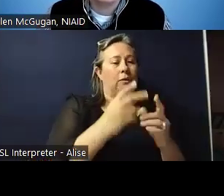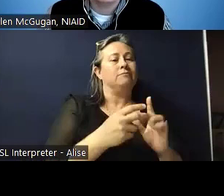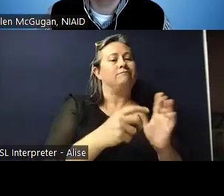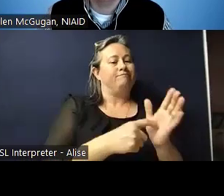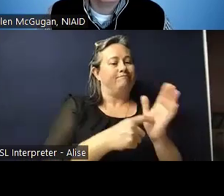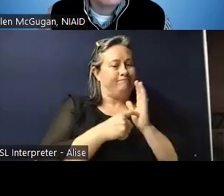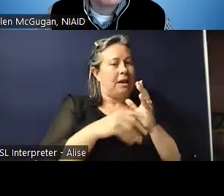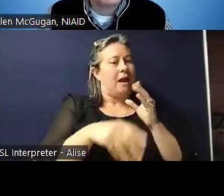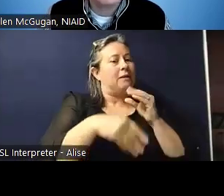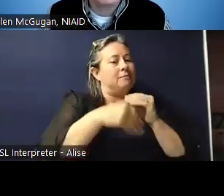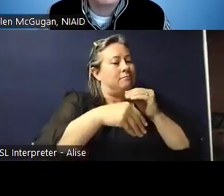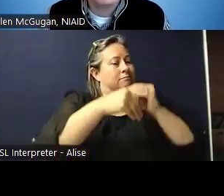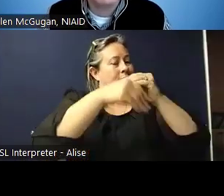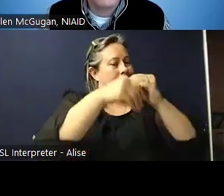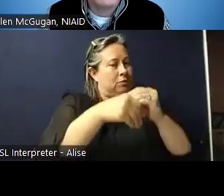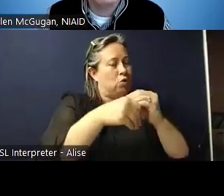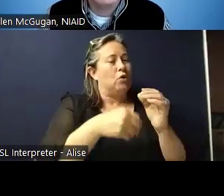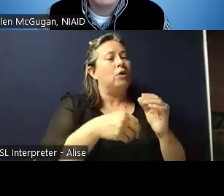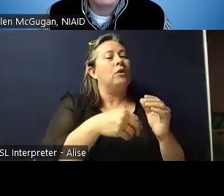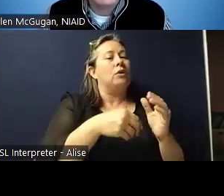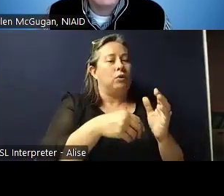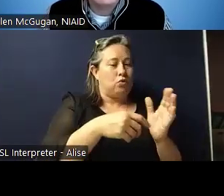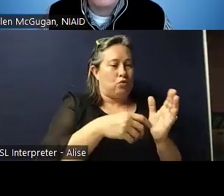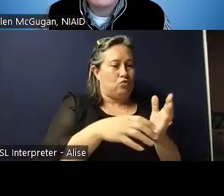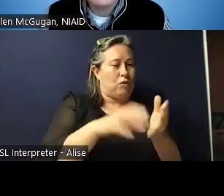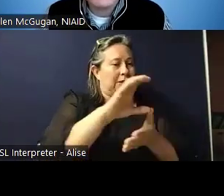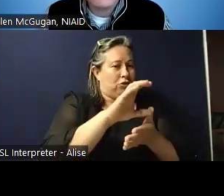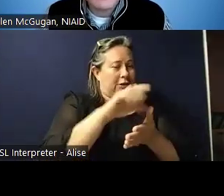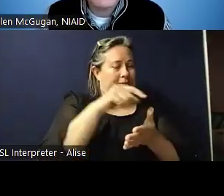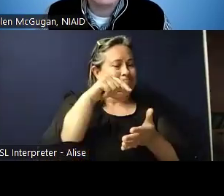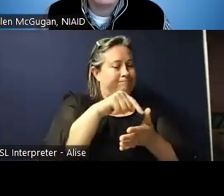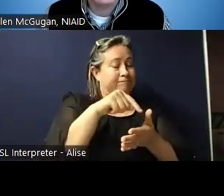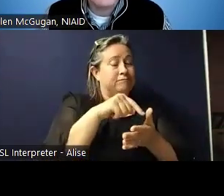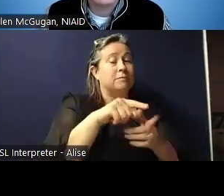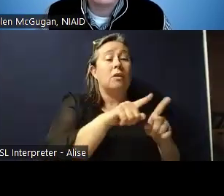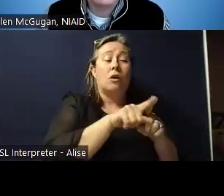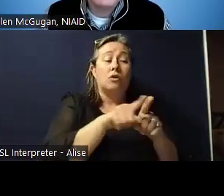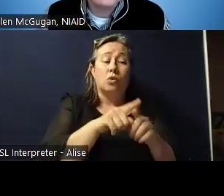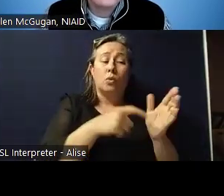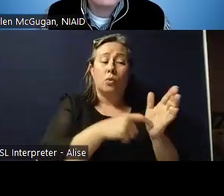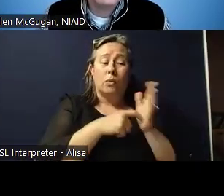and I'll talk about those in just a moment. And it also requires a special approval